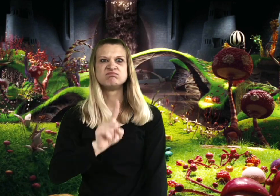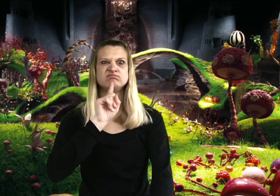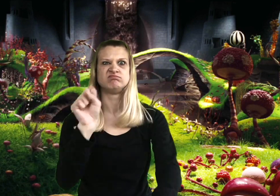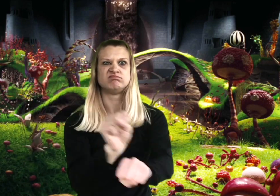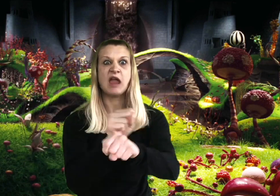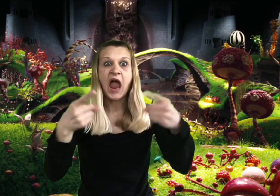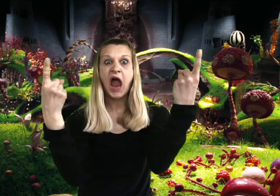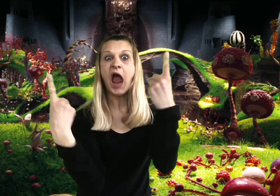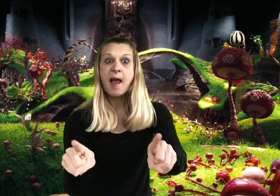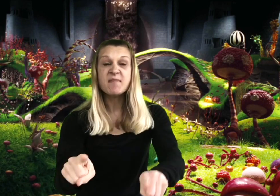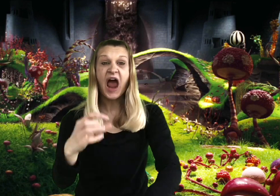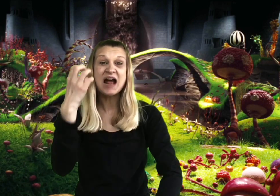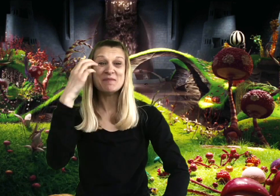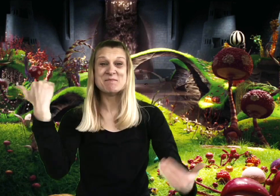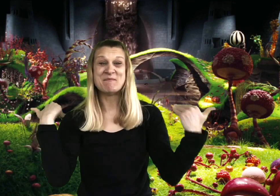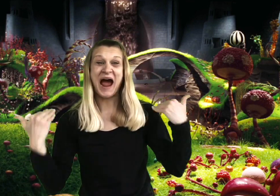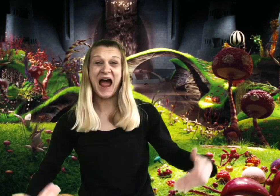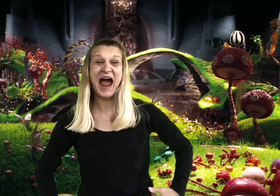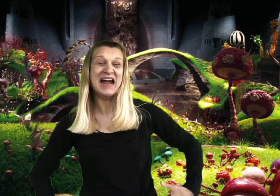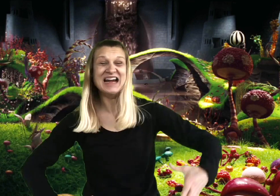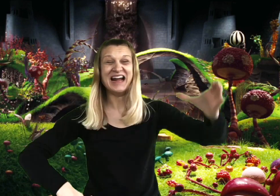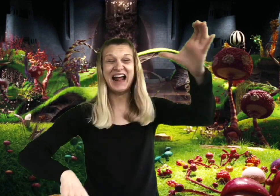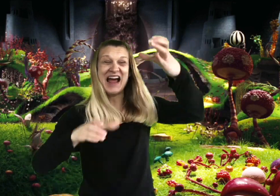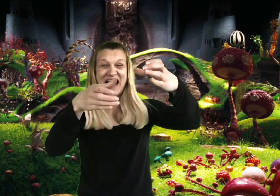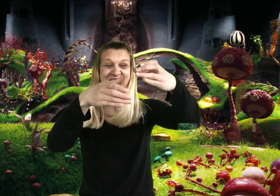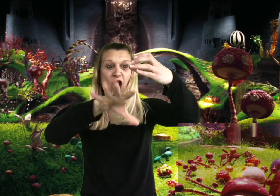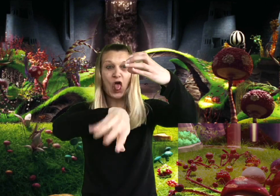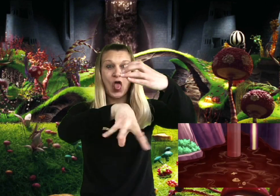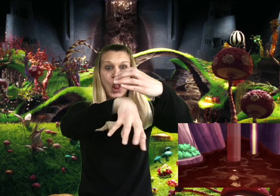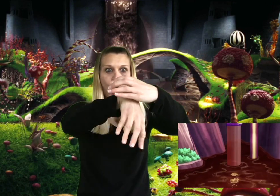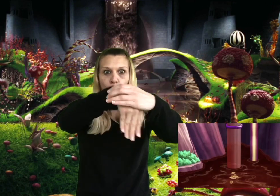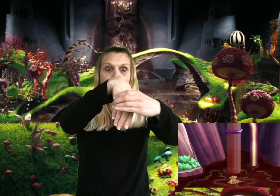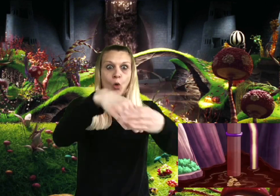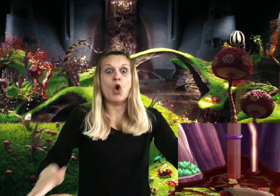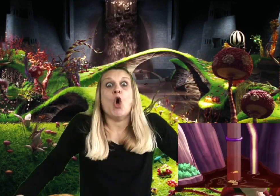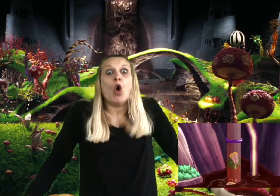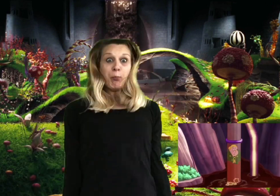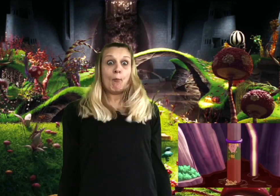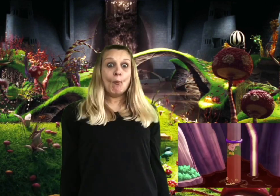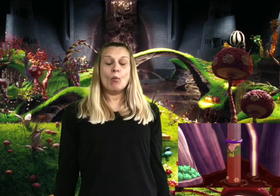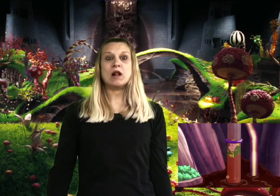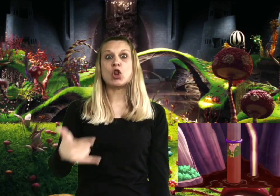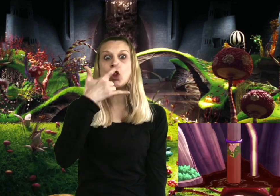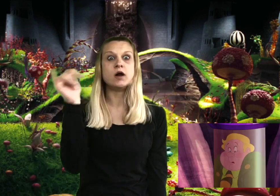And sure enough, because the pipe was made of glass, Augustus Gloop could be clearly seen